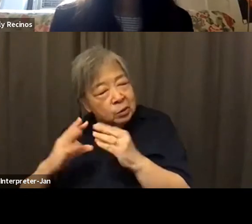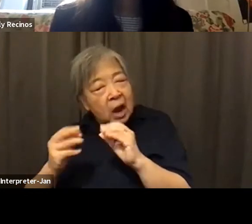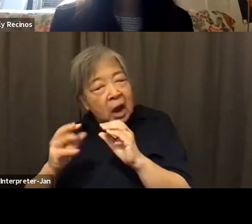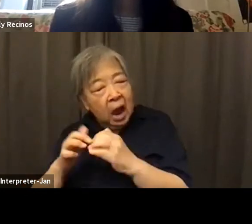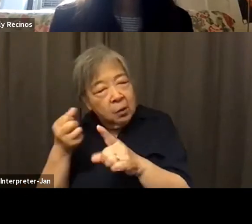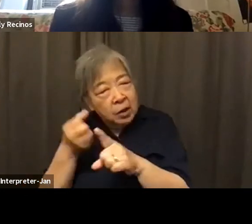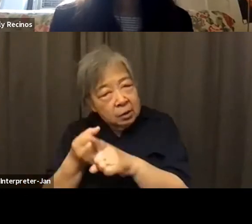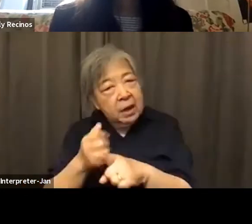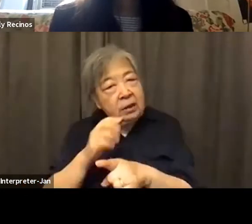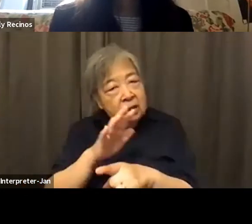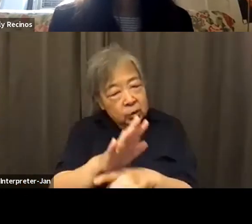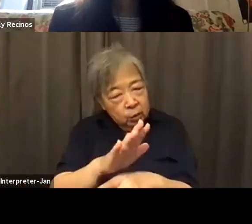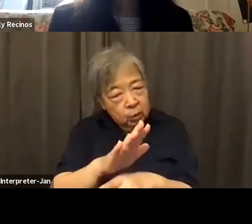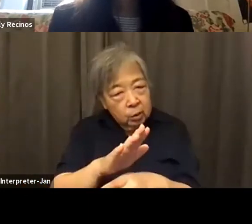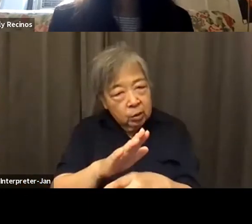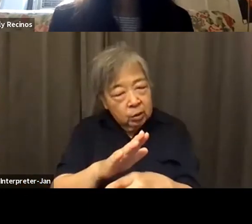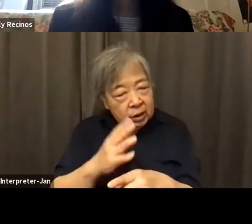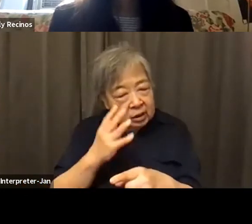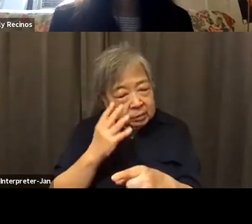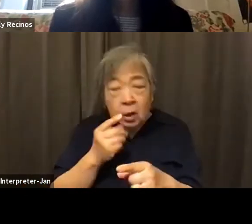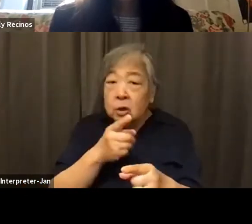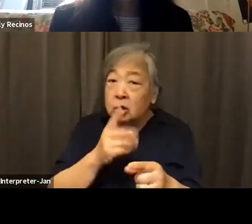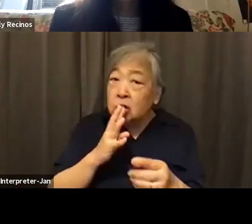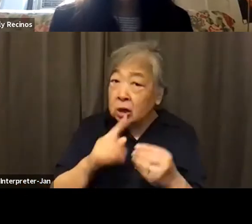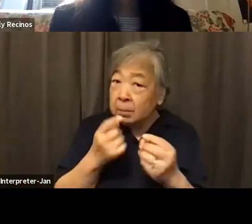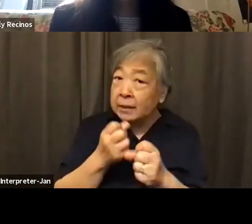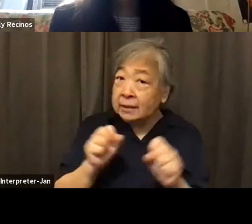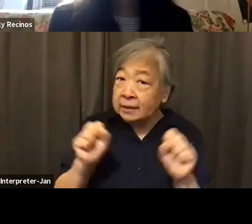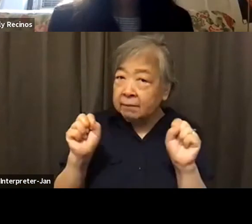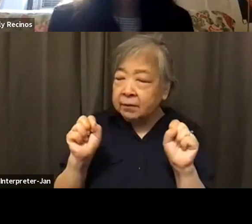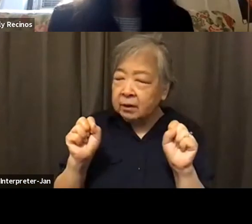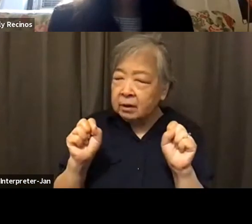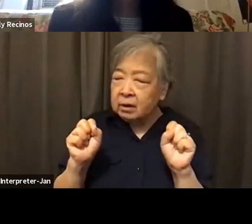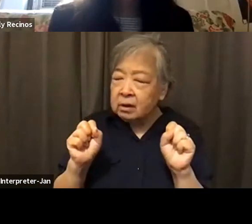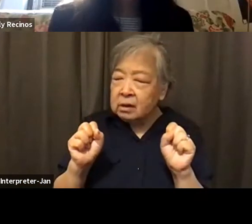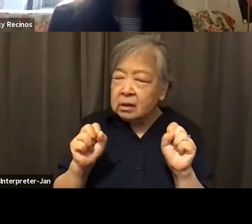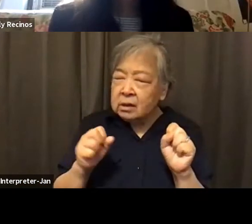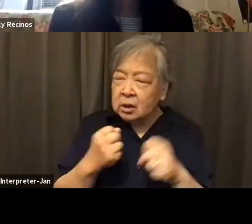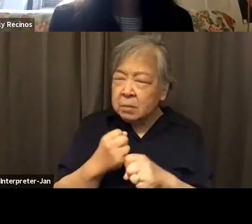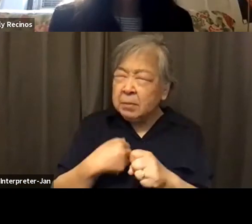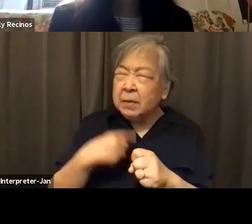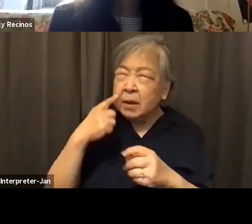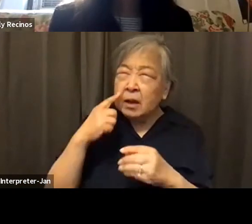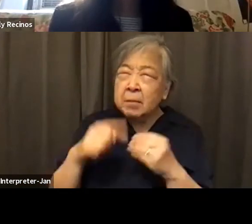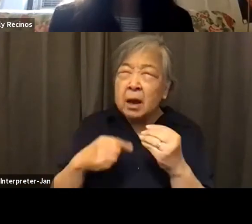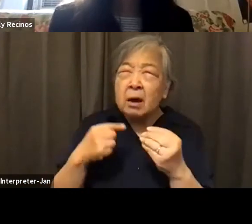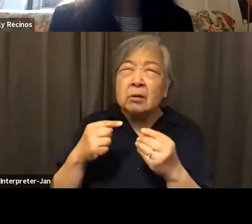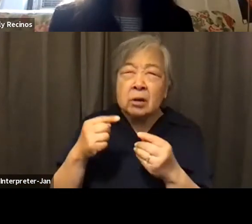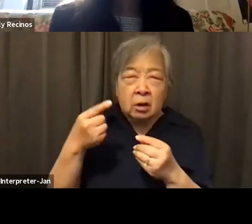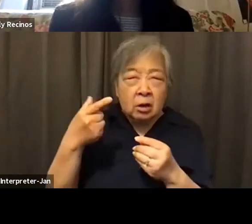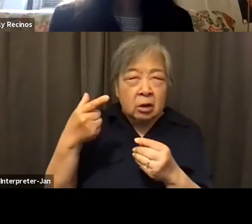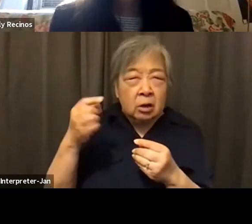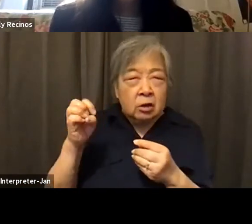You also talked about safety and that also again makes me think about gendered type of